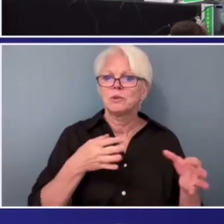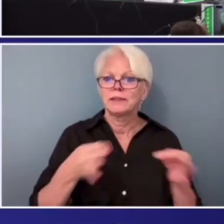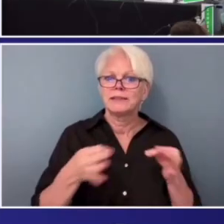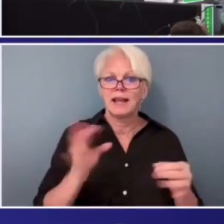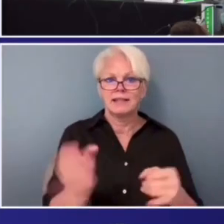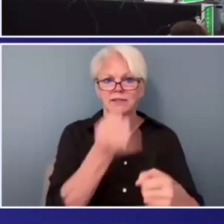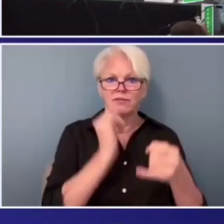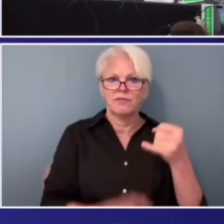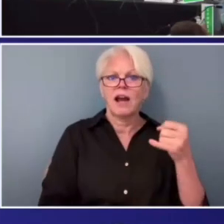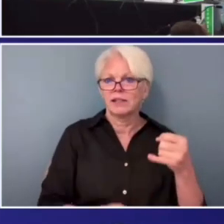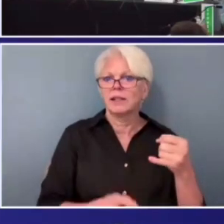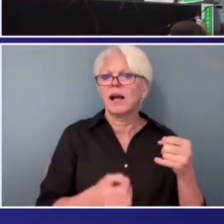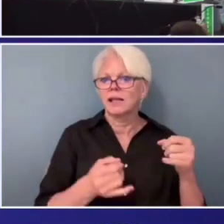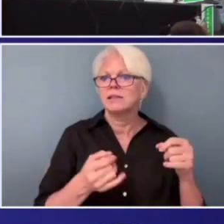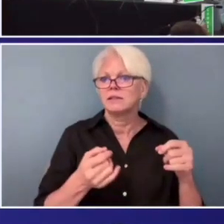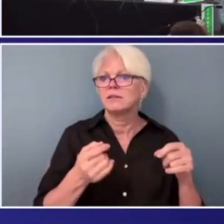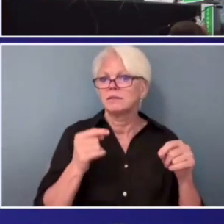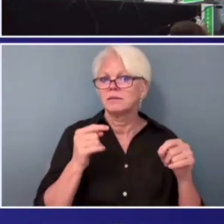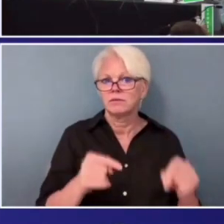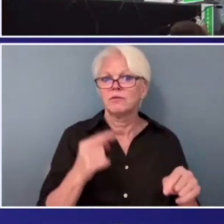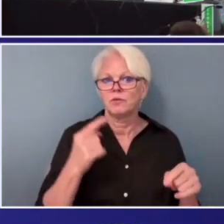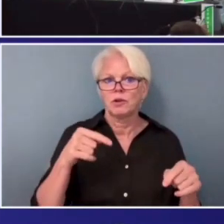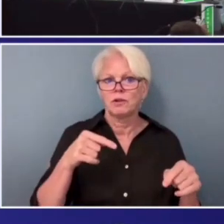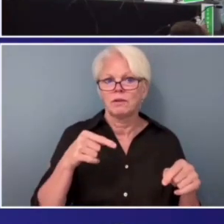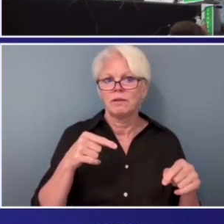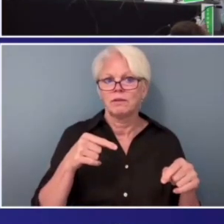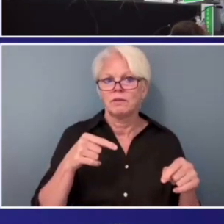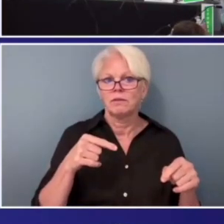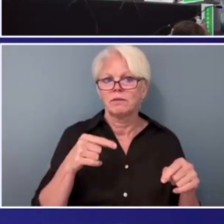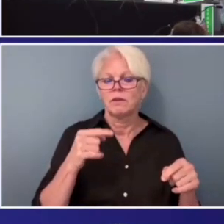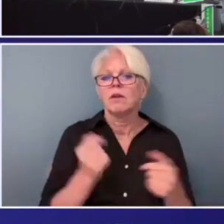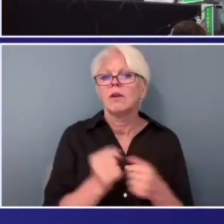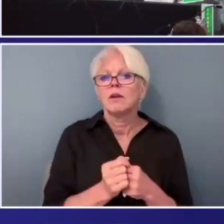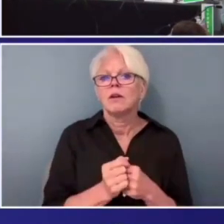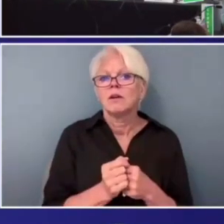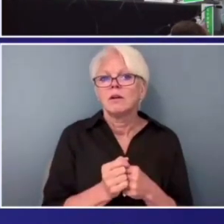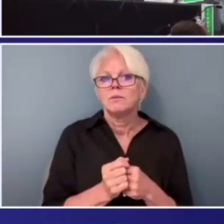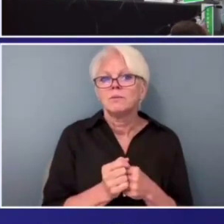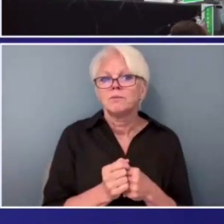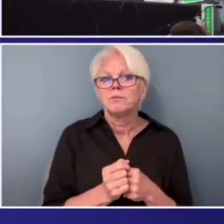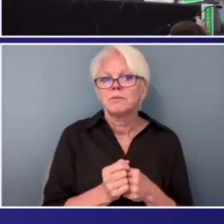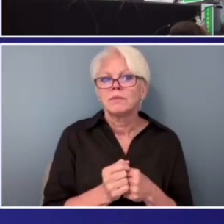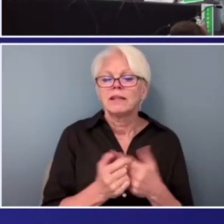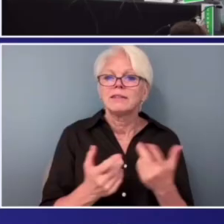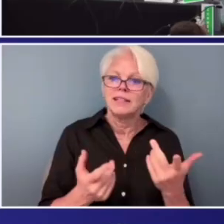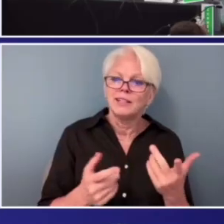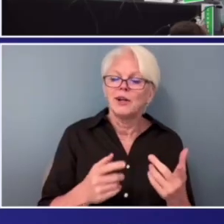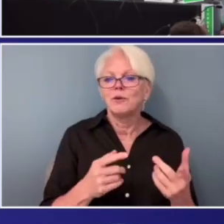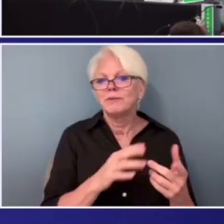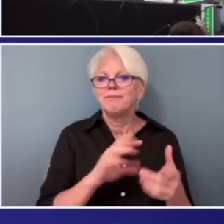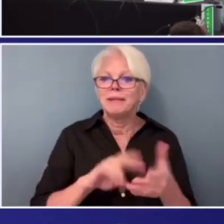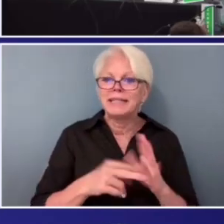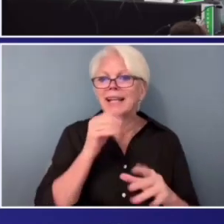purposes, whether -- as far as not going through negotiated rulemaking. So there's not an appetite for us to